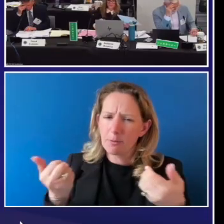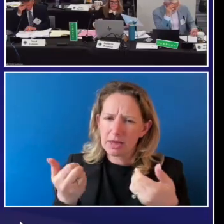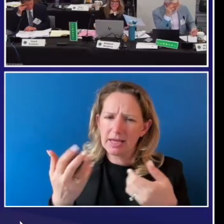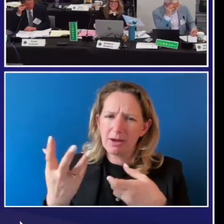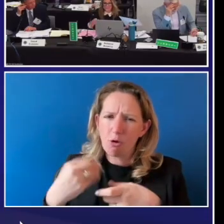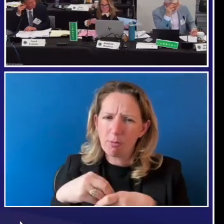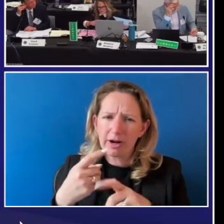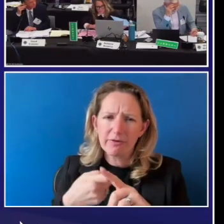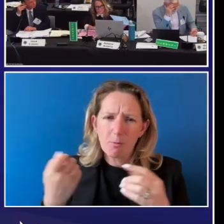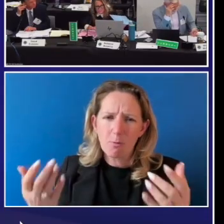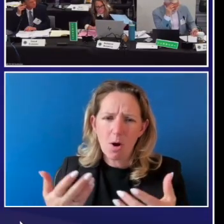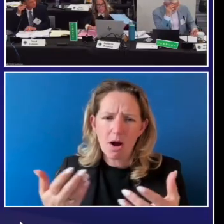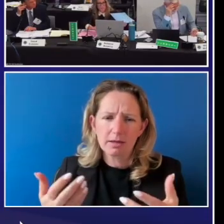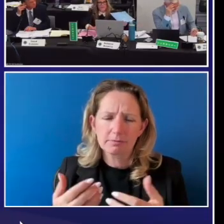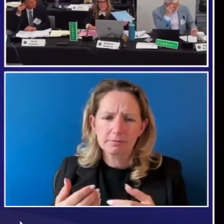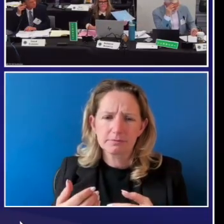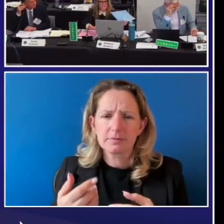Separately, incorporated. Yeah, yeah.